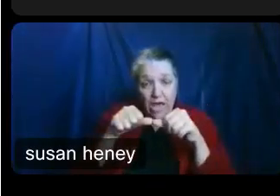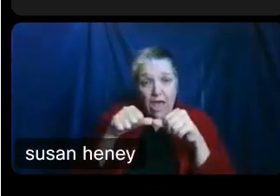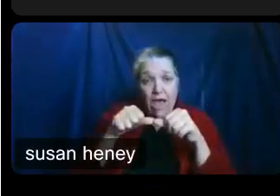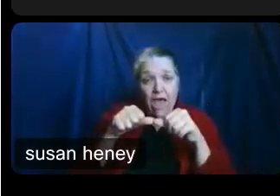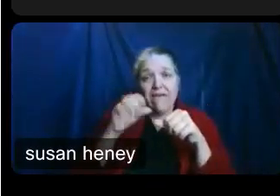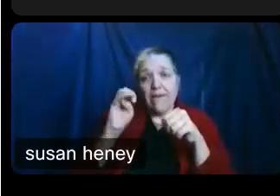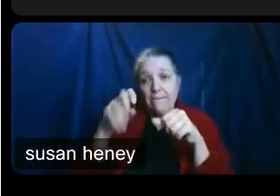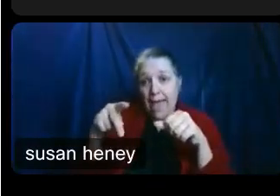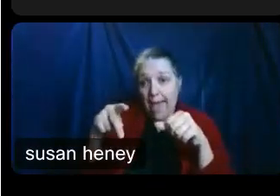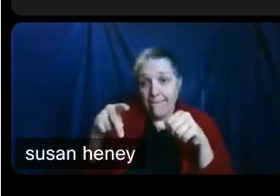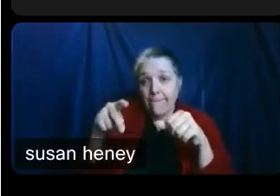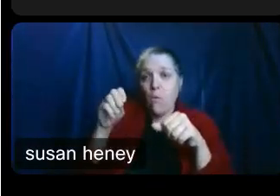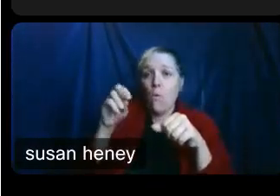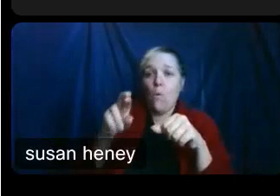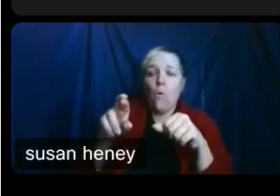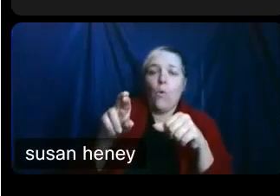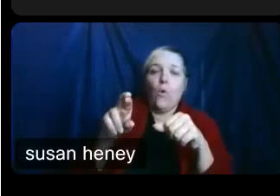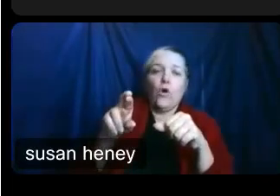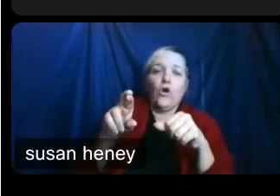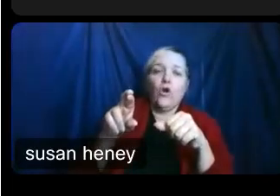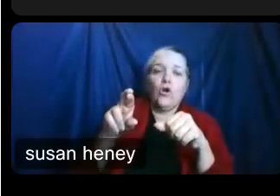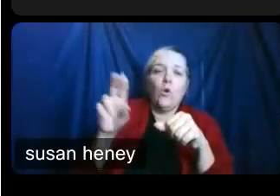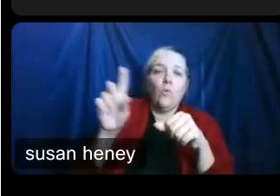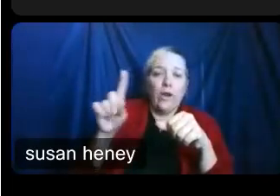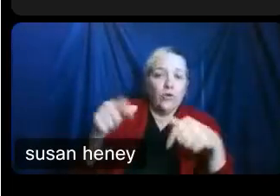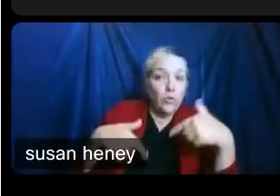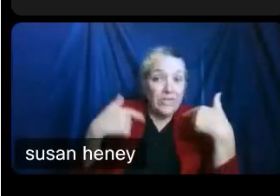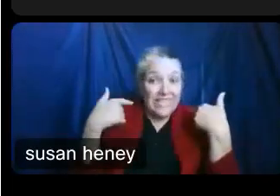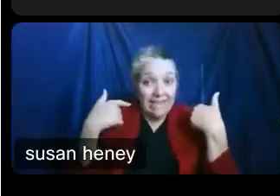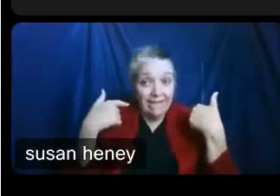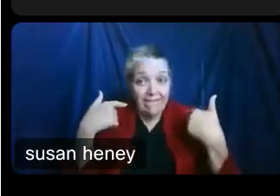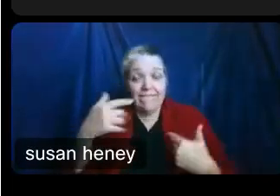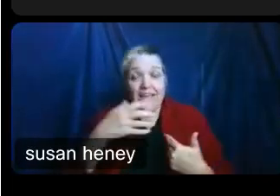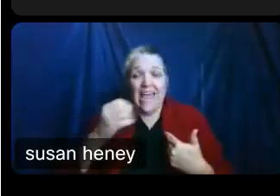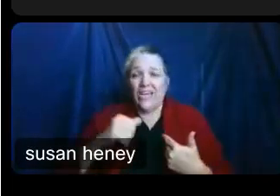Or, you know, maybe you live in a specific area, and you aren't sure what census tract